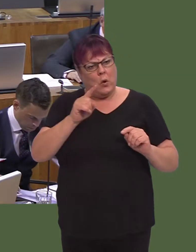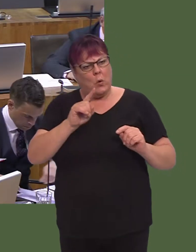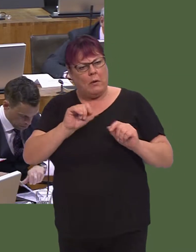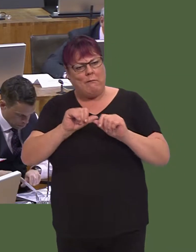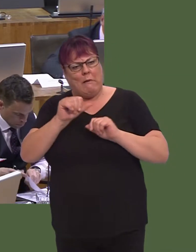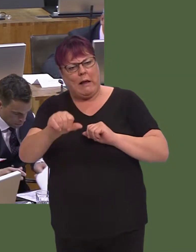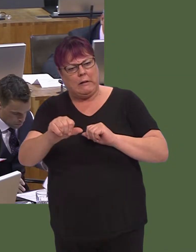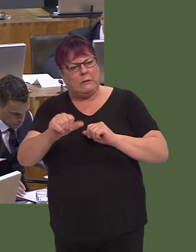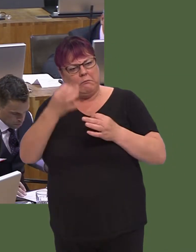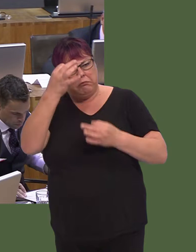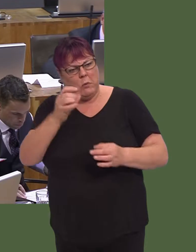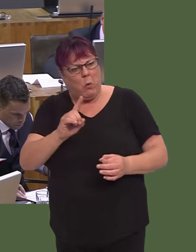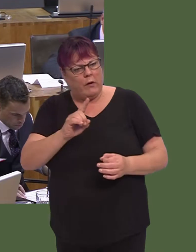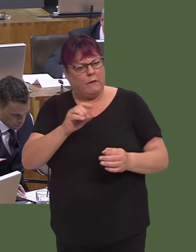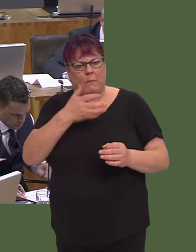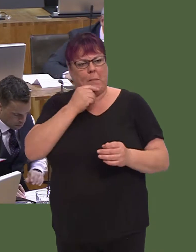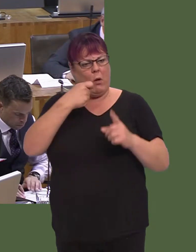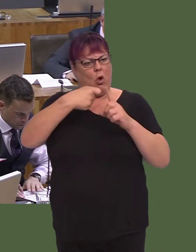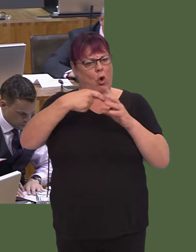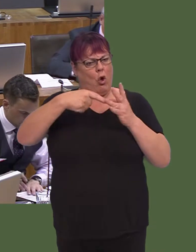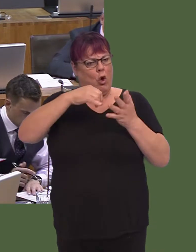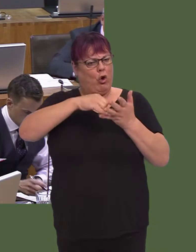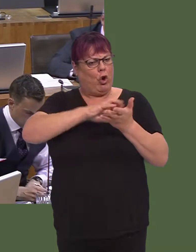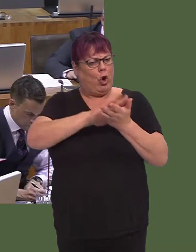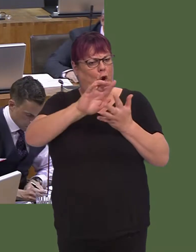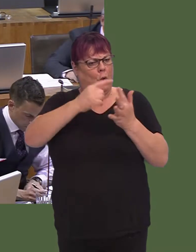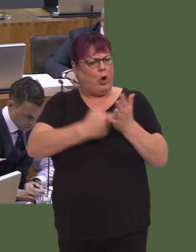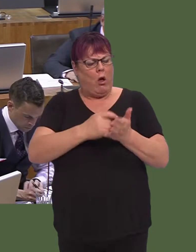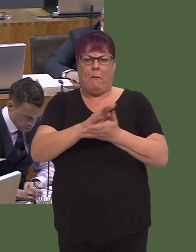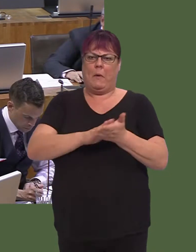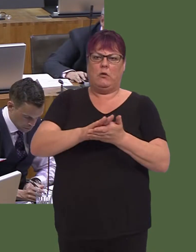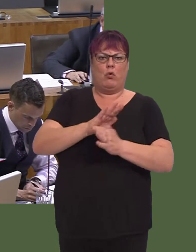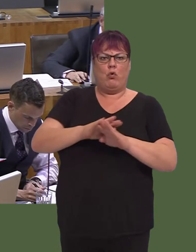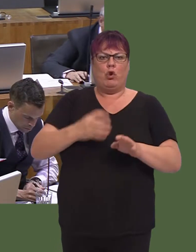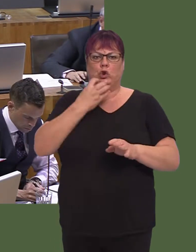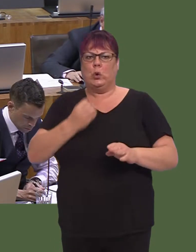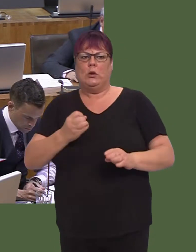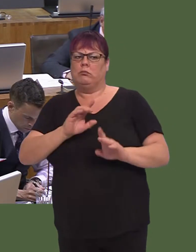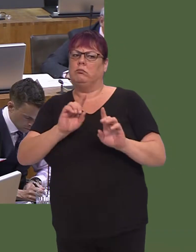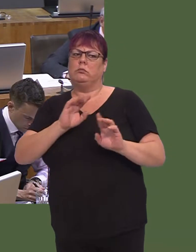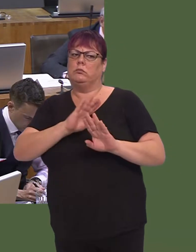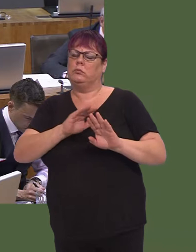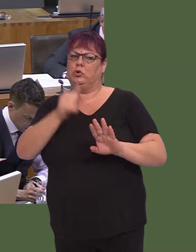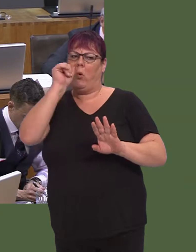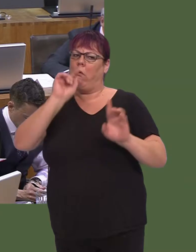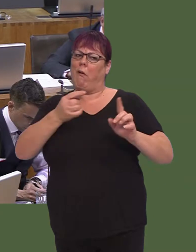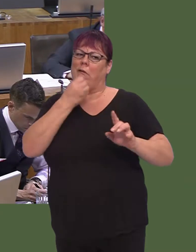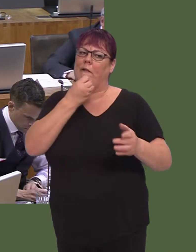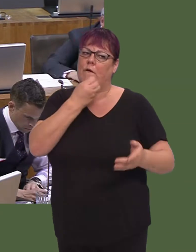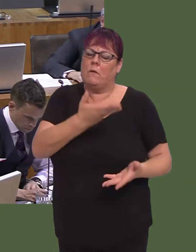Should we insist that food is labelled kosher in order for people who are not Jewish to avoid eating that food?